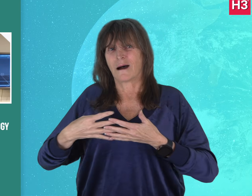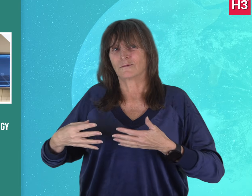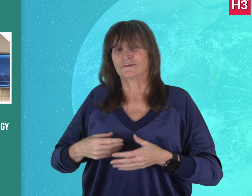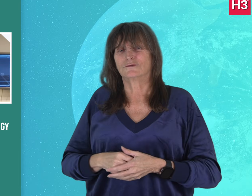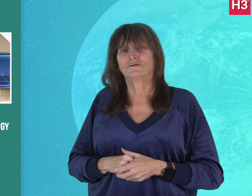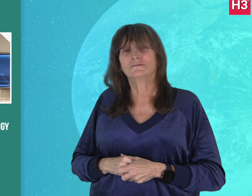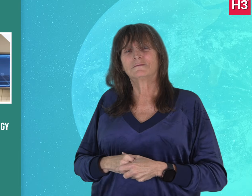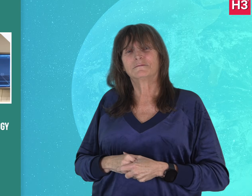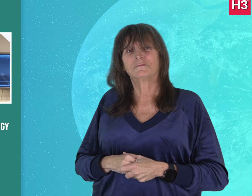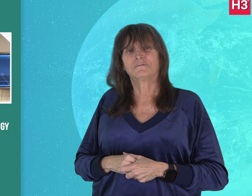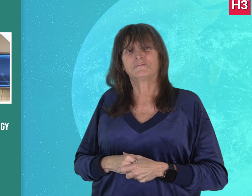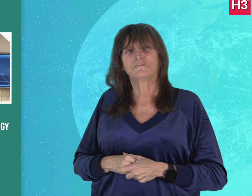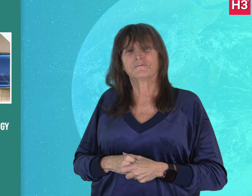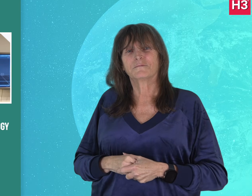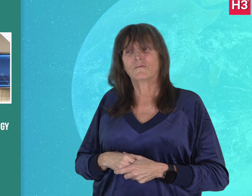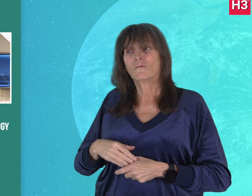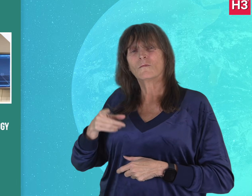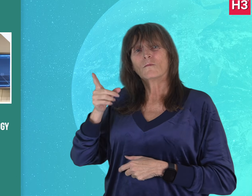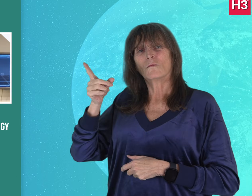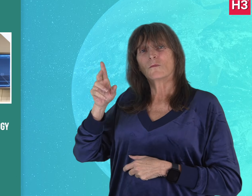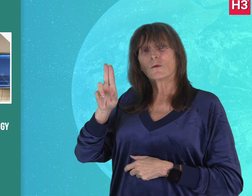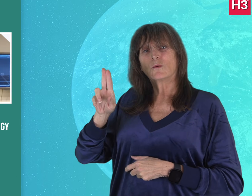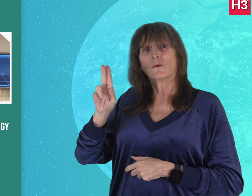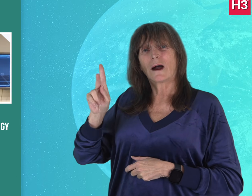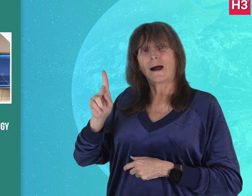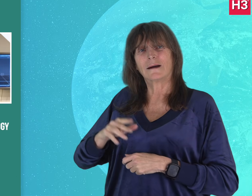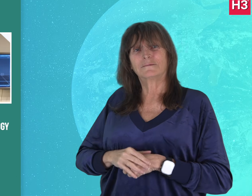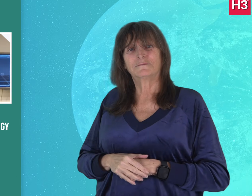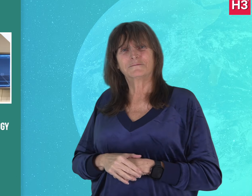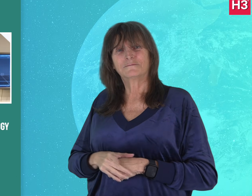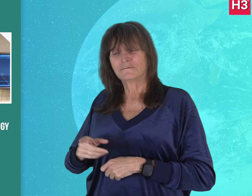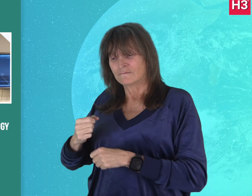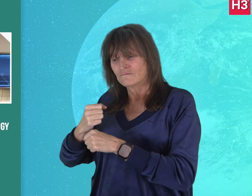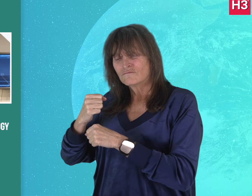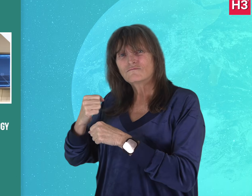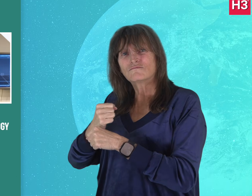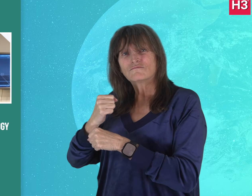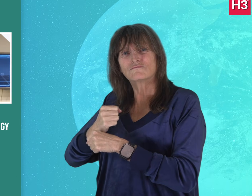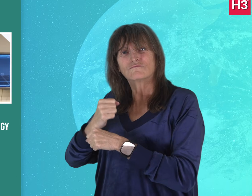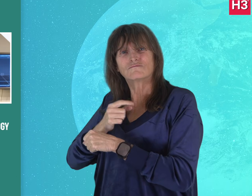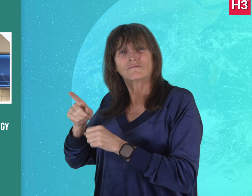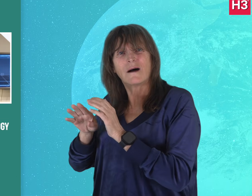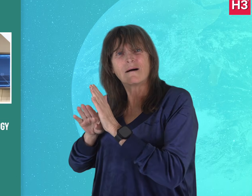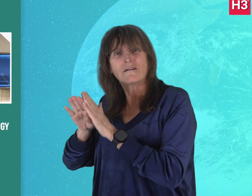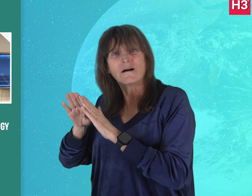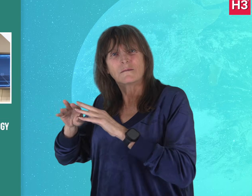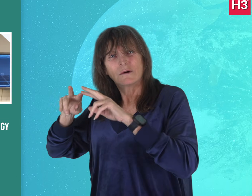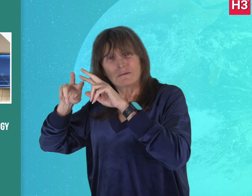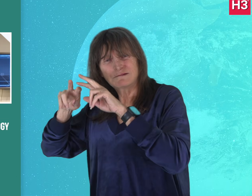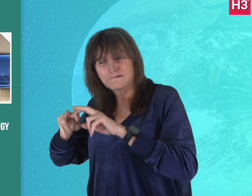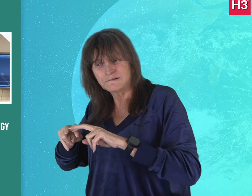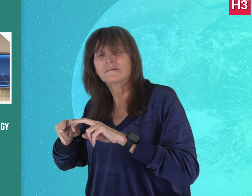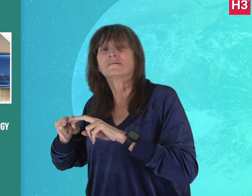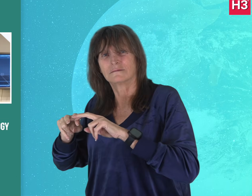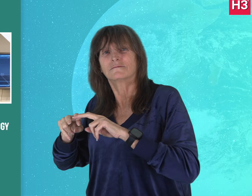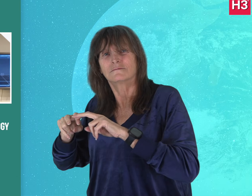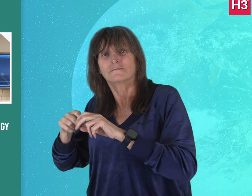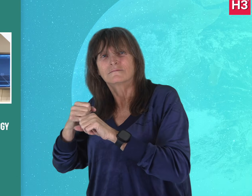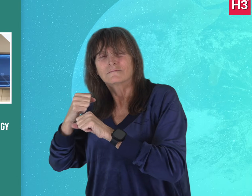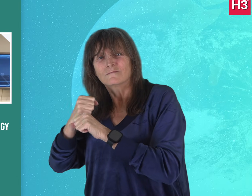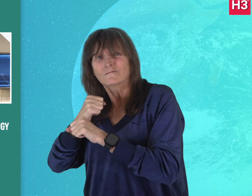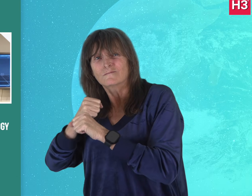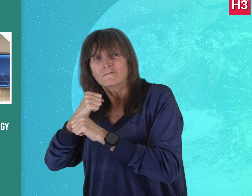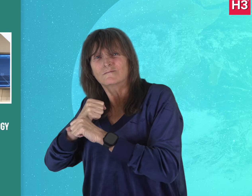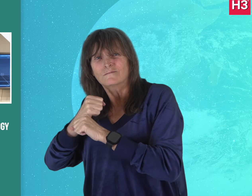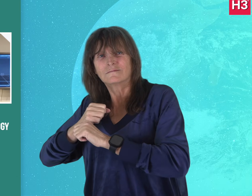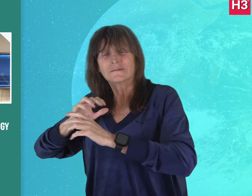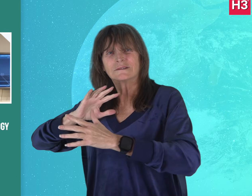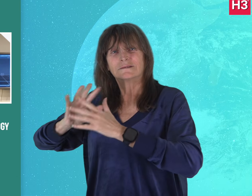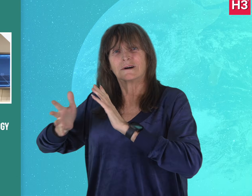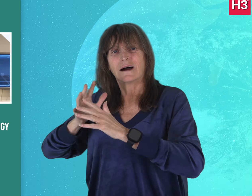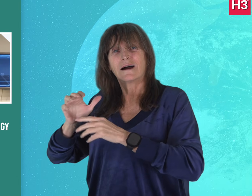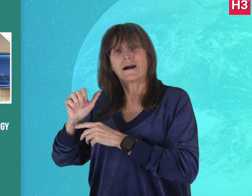developers are making signing avatars that could work like interpreters